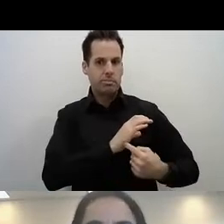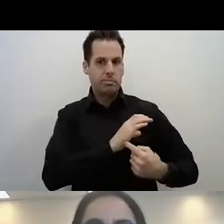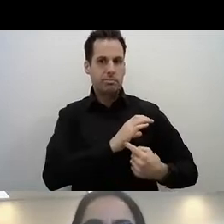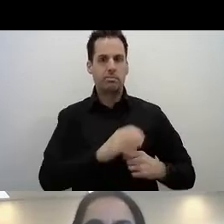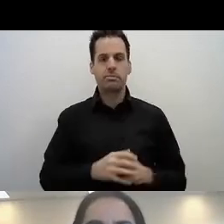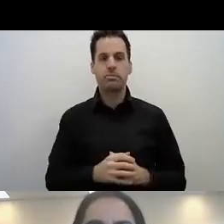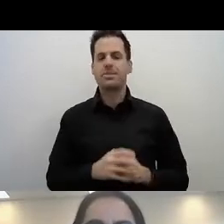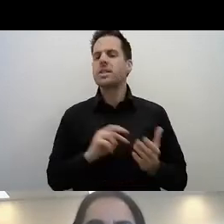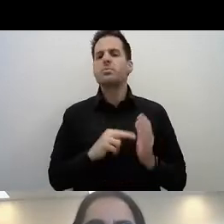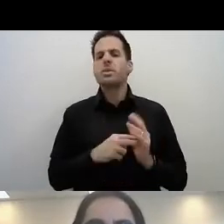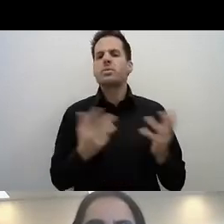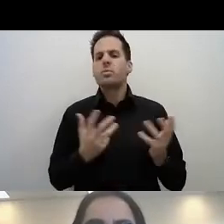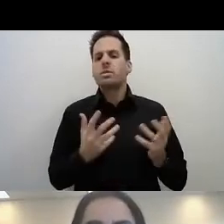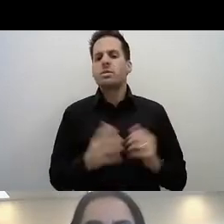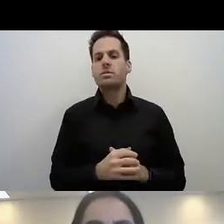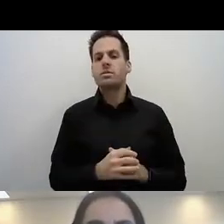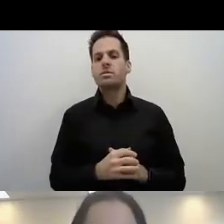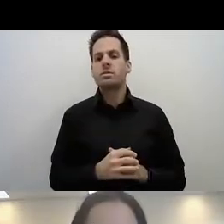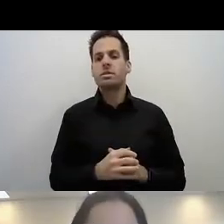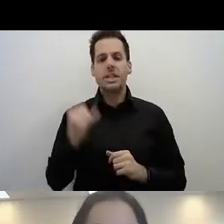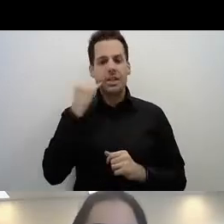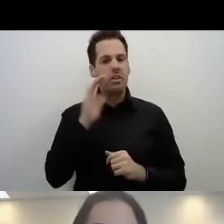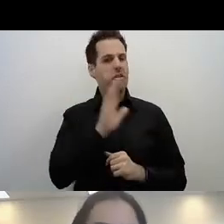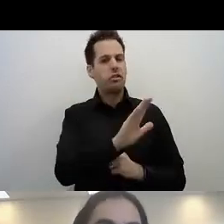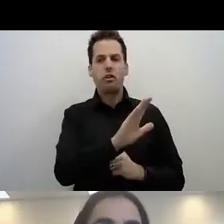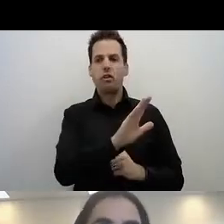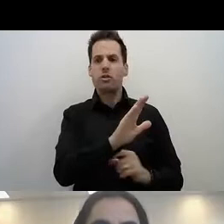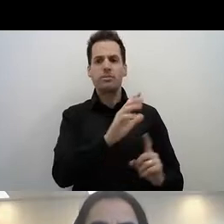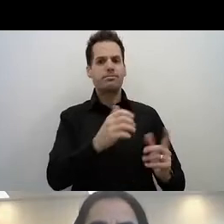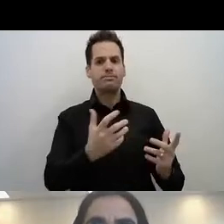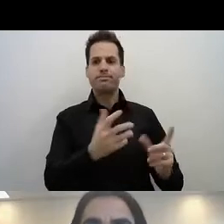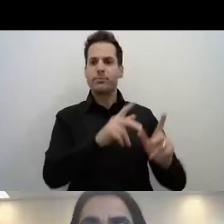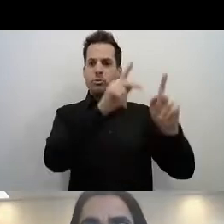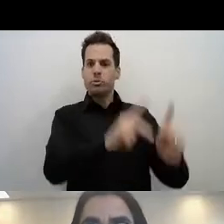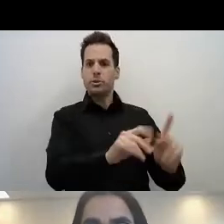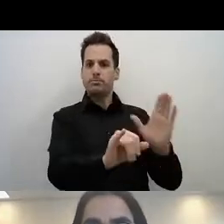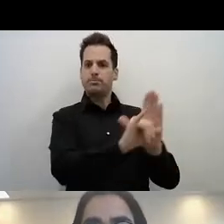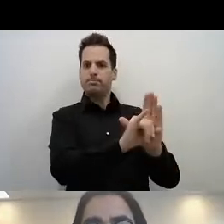really means are aspects of a person's identity that go to sort of the core of who they are